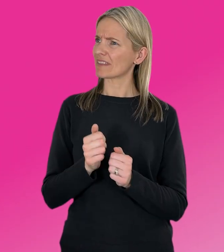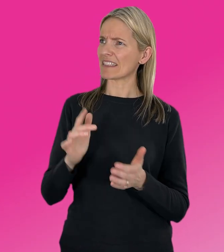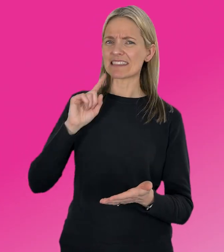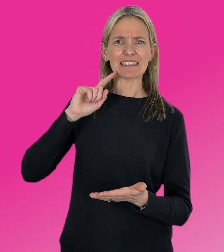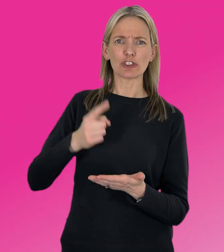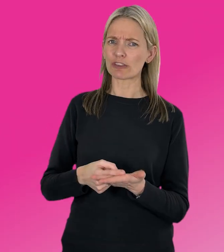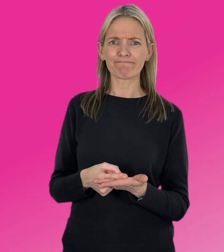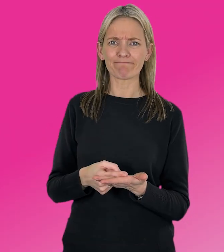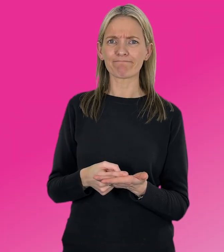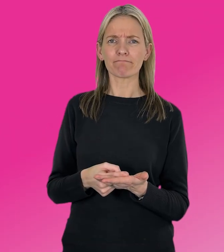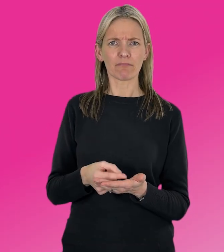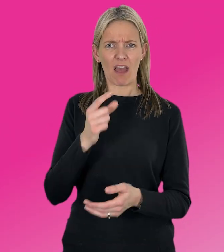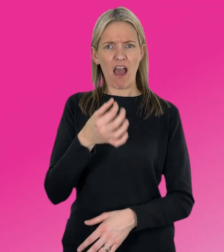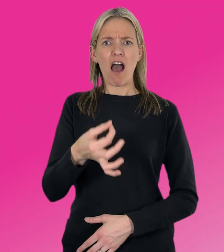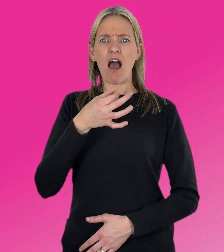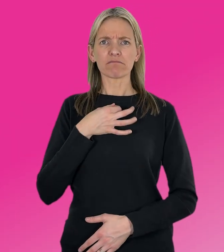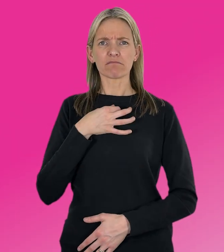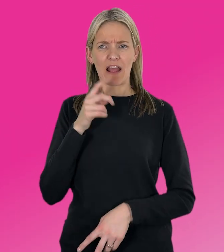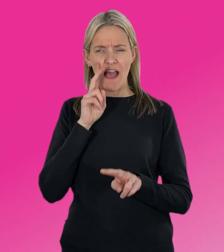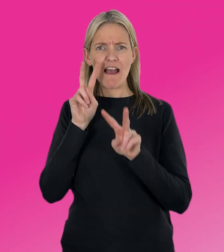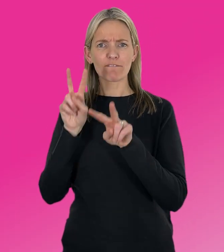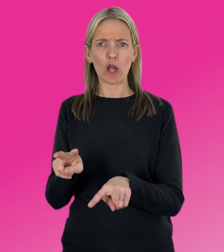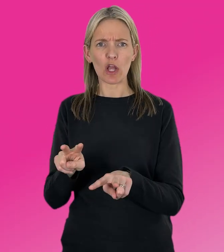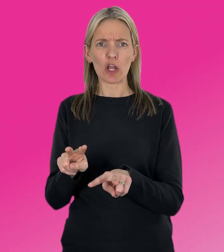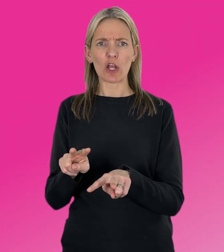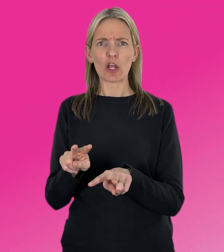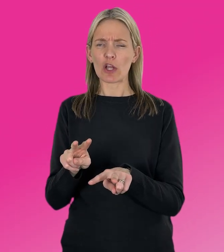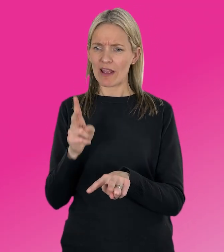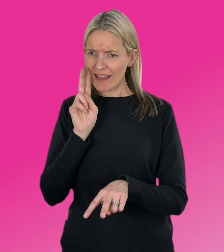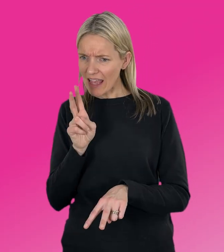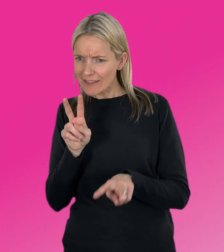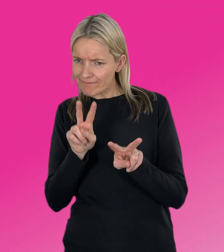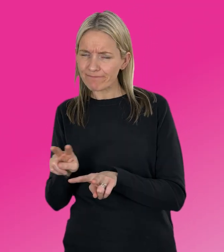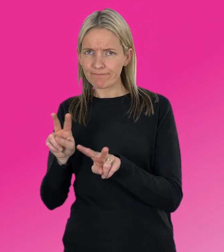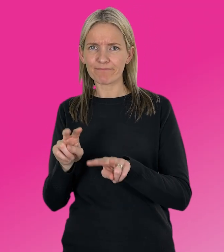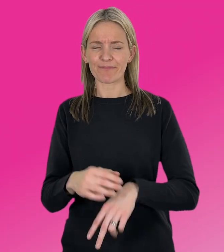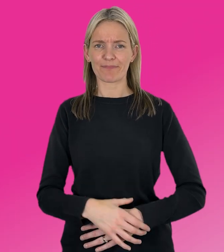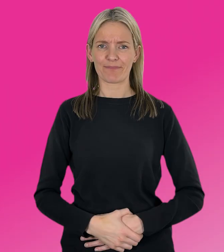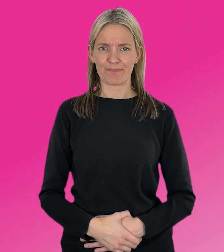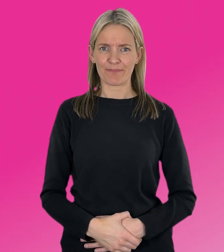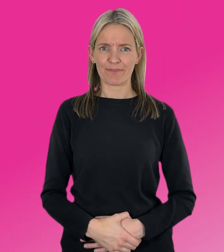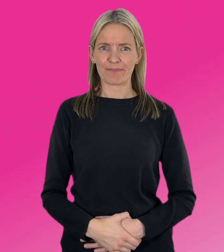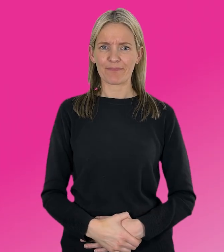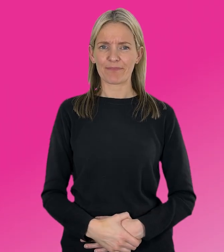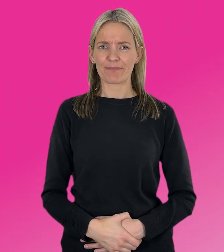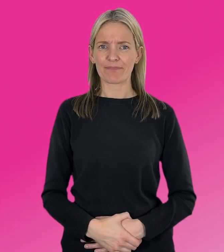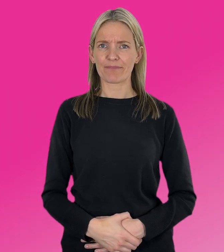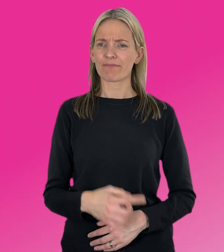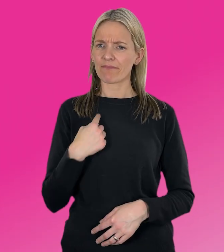When we look at the decision again,